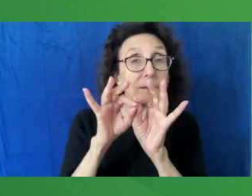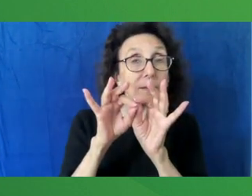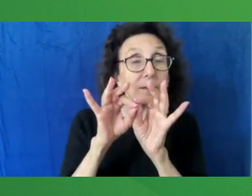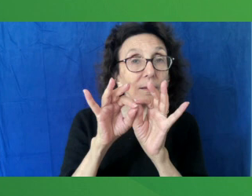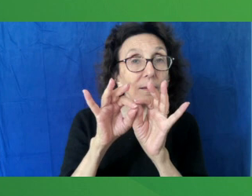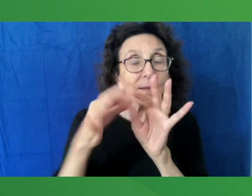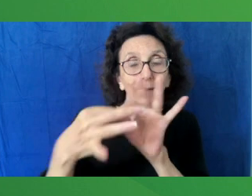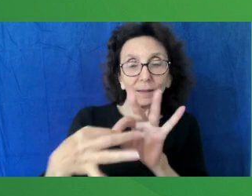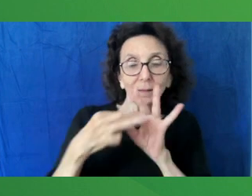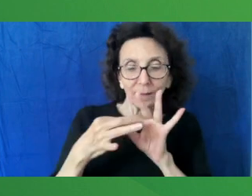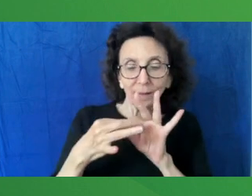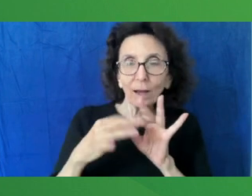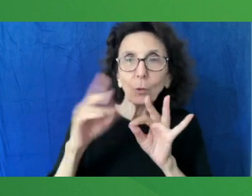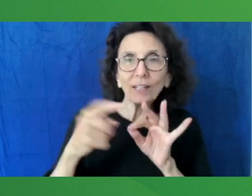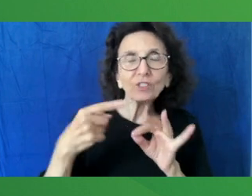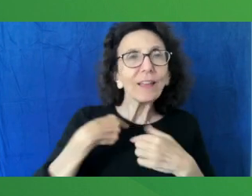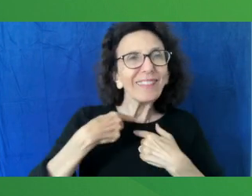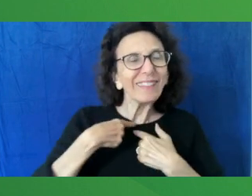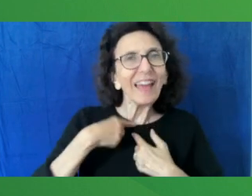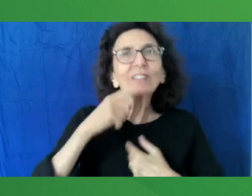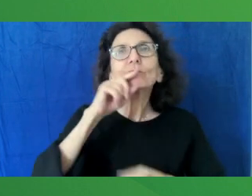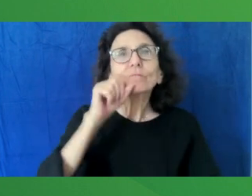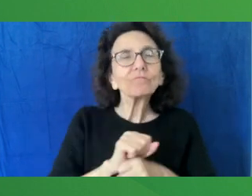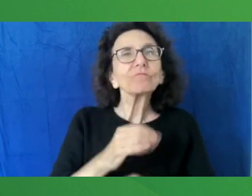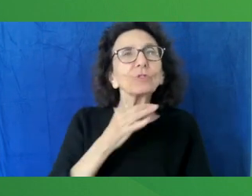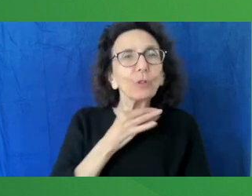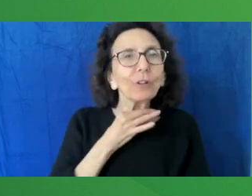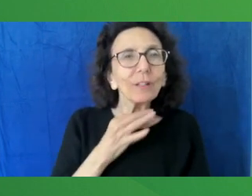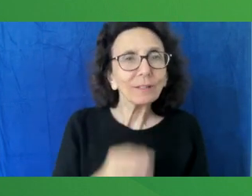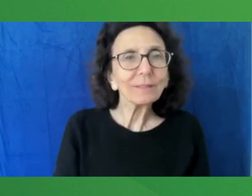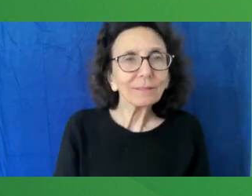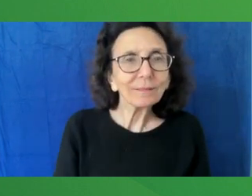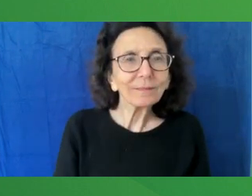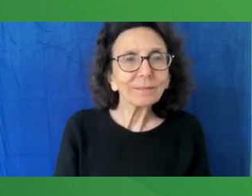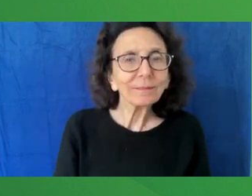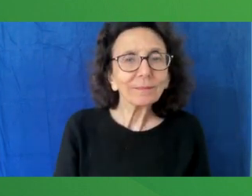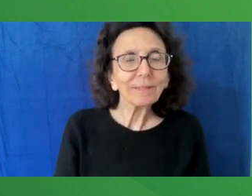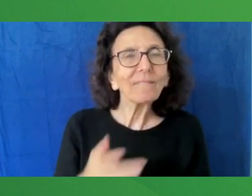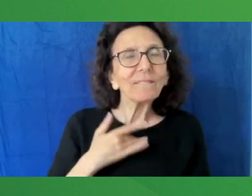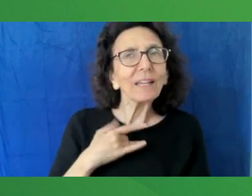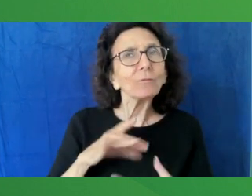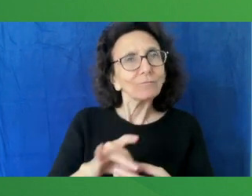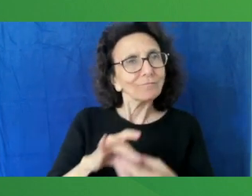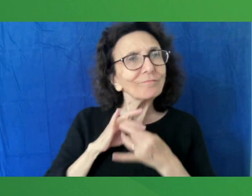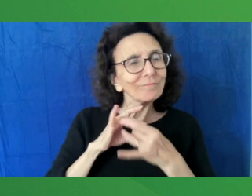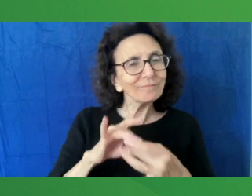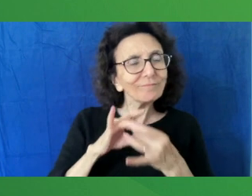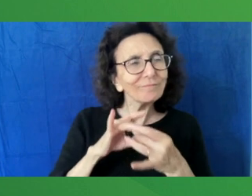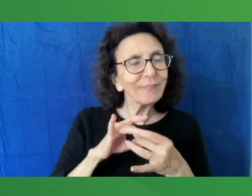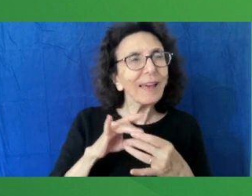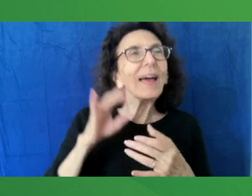It's something that they are genuinely curious about and that would lead to investigating